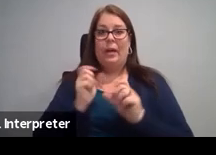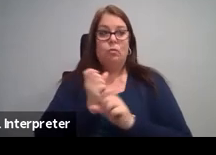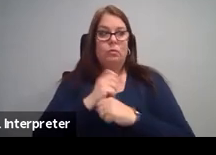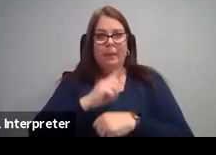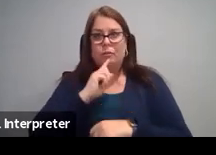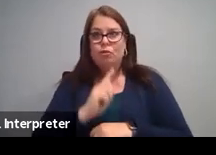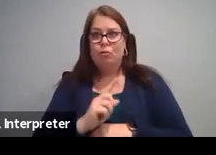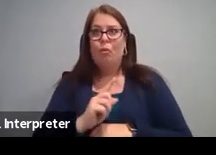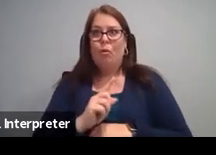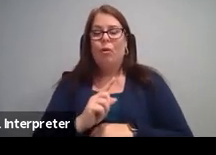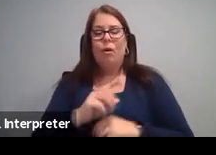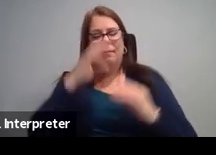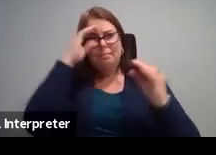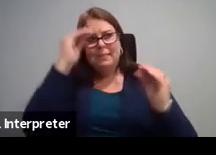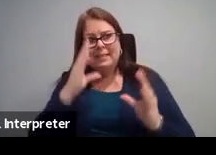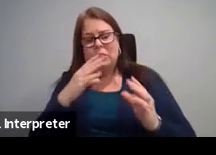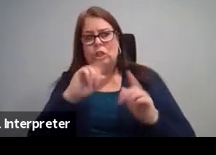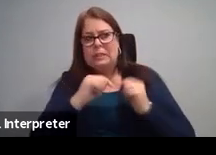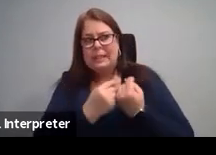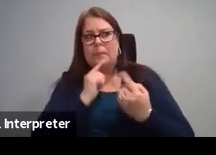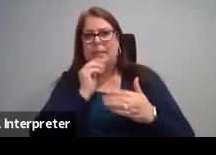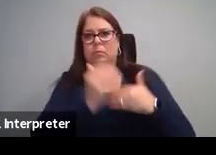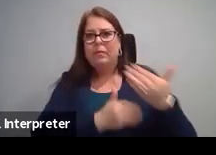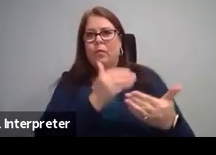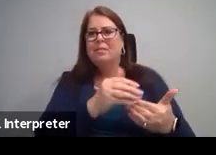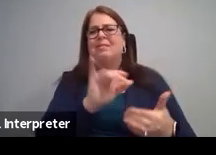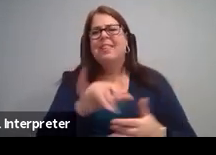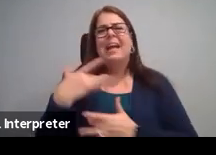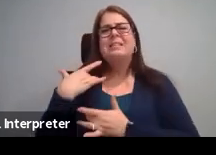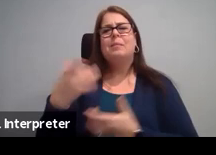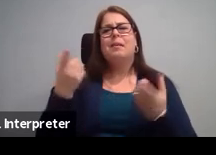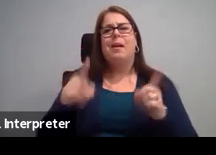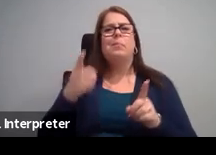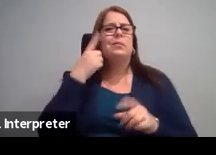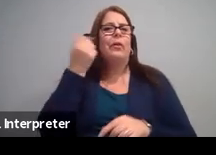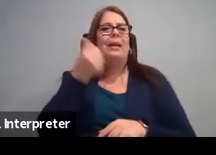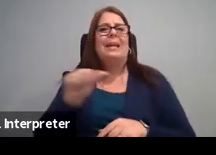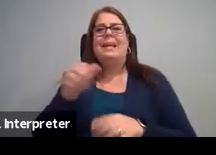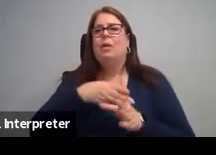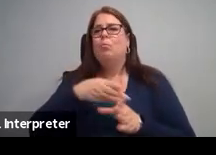Laurie Arnold: Team is, you know, moving forward, and that would happen any professional development activity, but just to help facilitate the conversation around the curriculum.